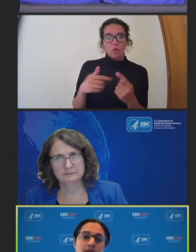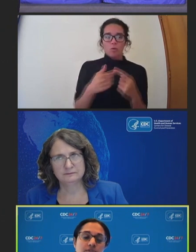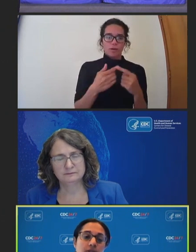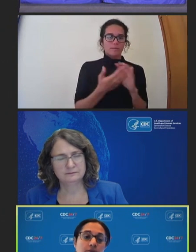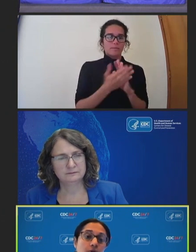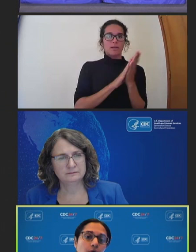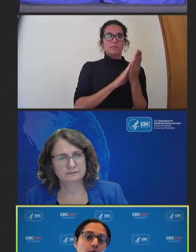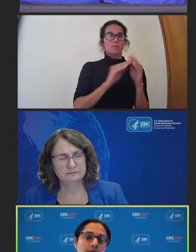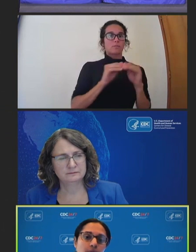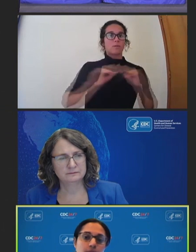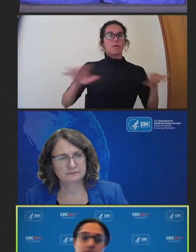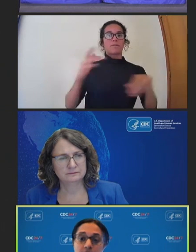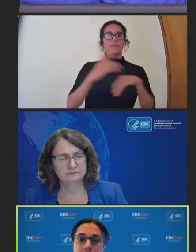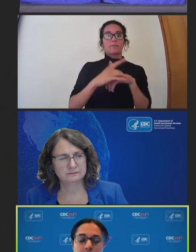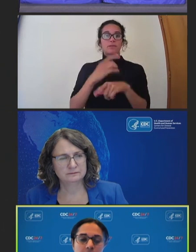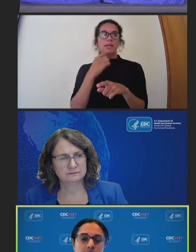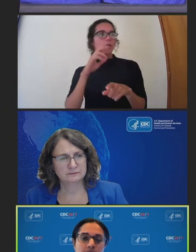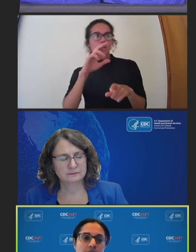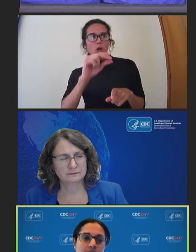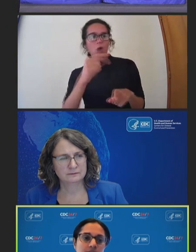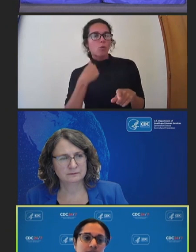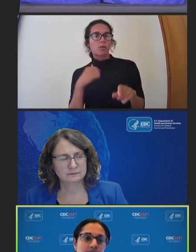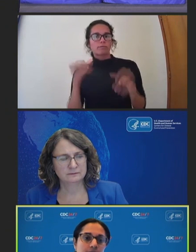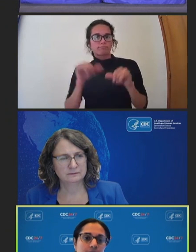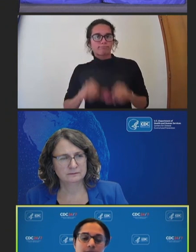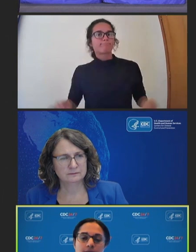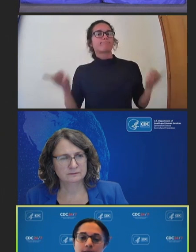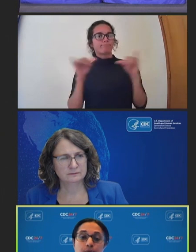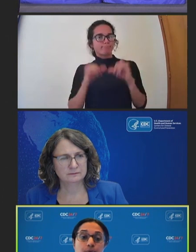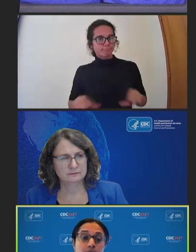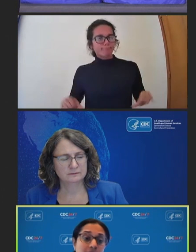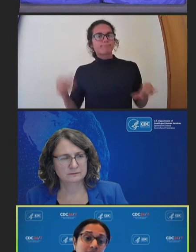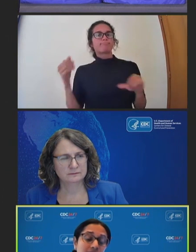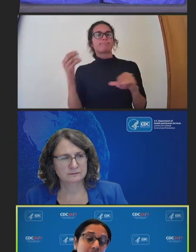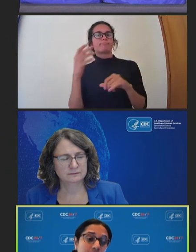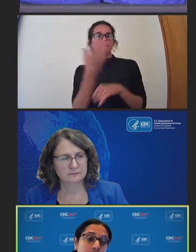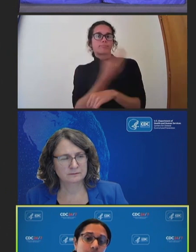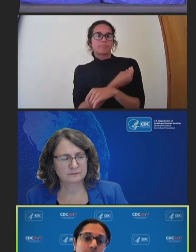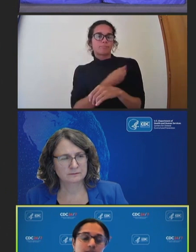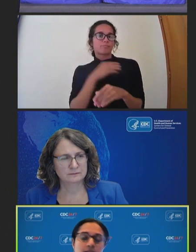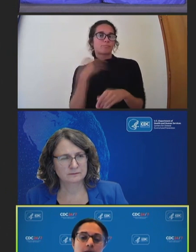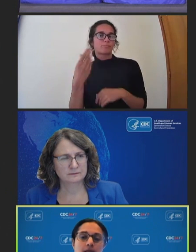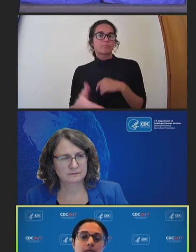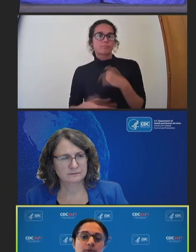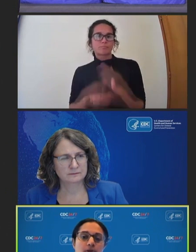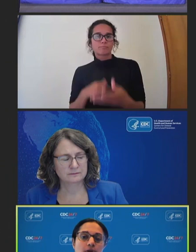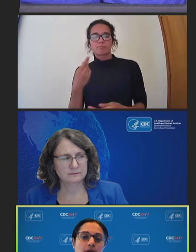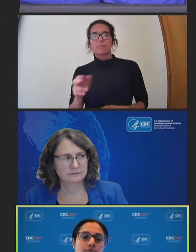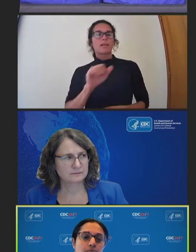all said, "No. We routinely are giving vaccines in clinic including in STD clinics. We are also